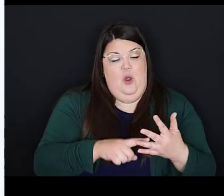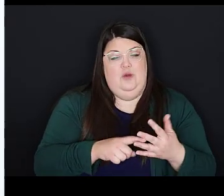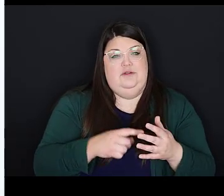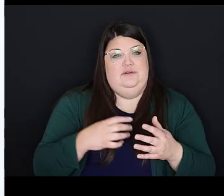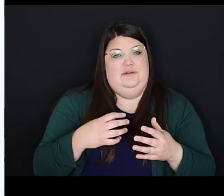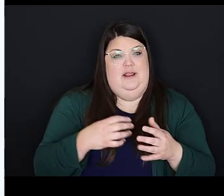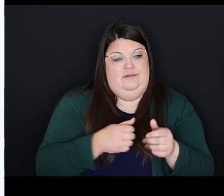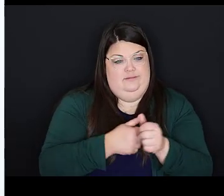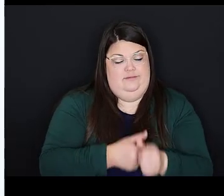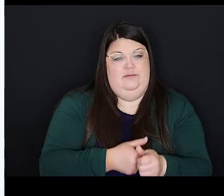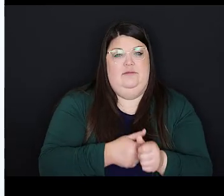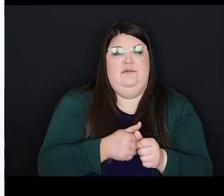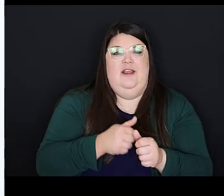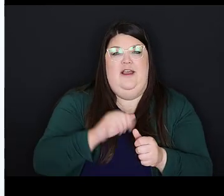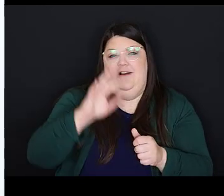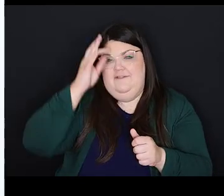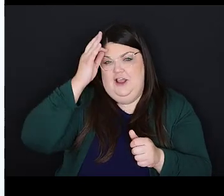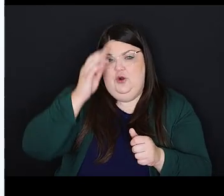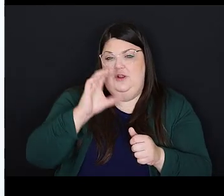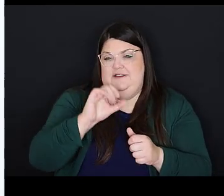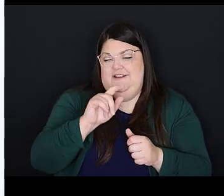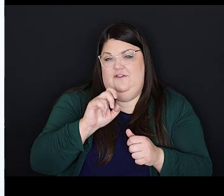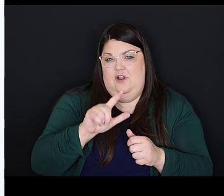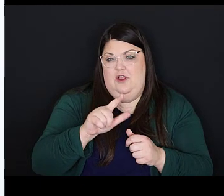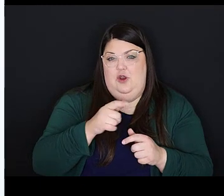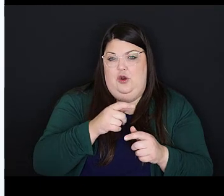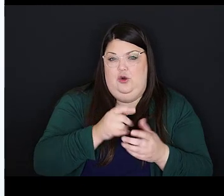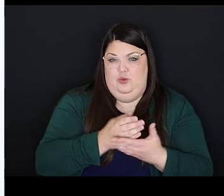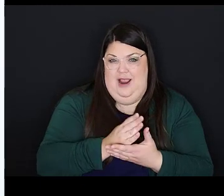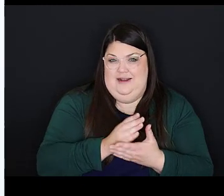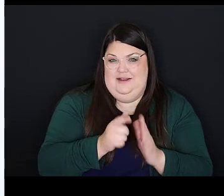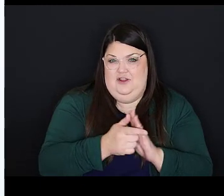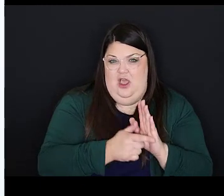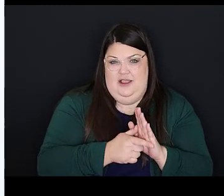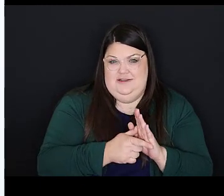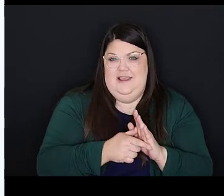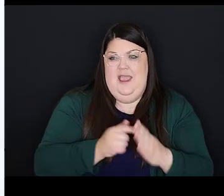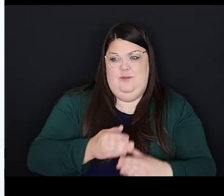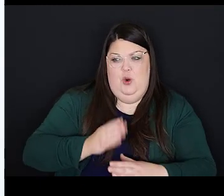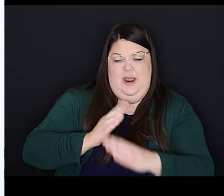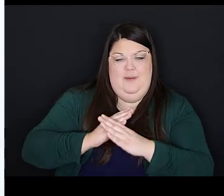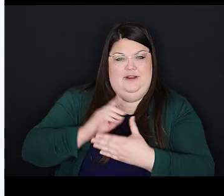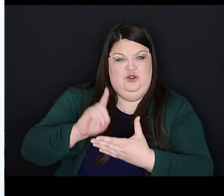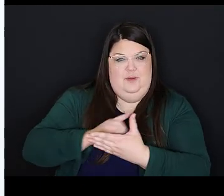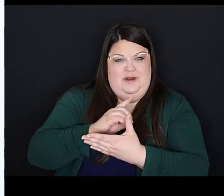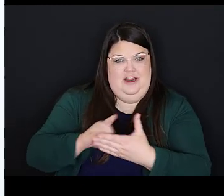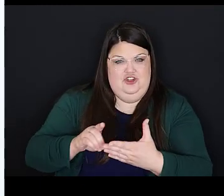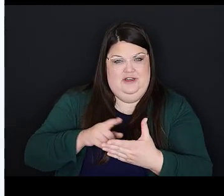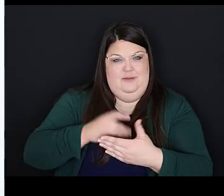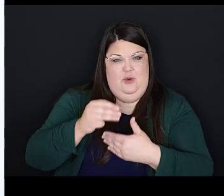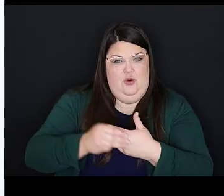rights laws that prohibit discrimination in programs or activities receiving Federal